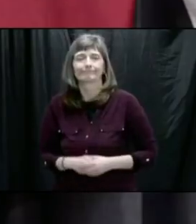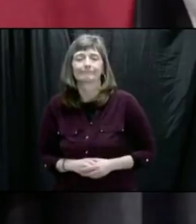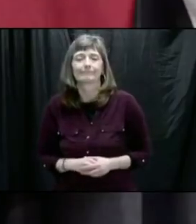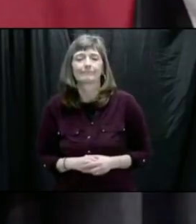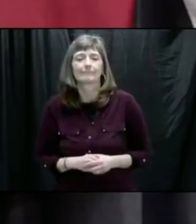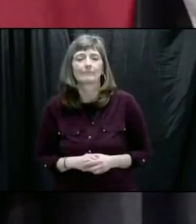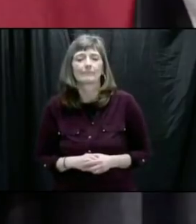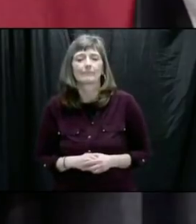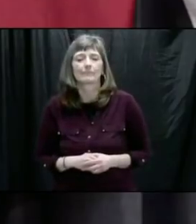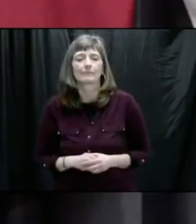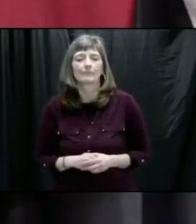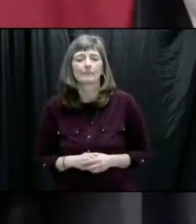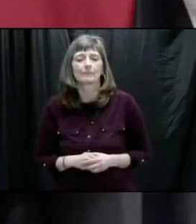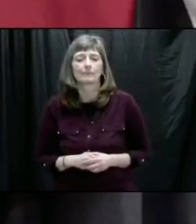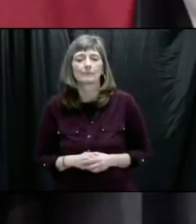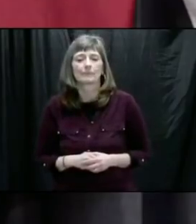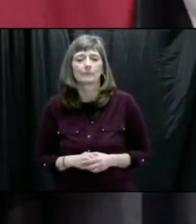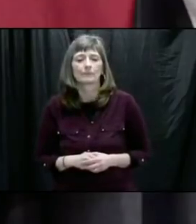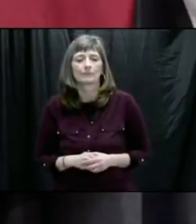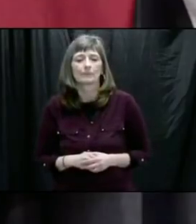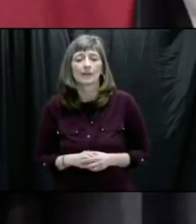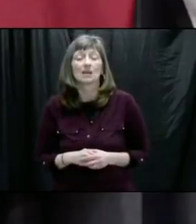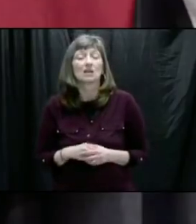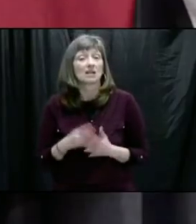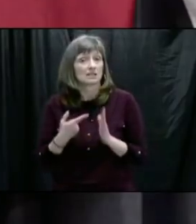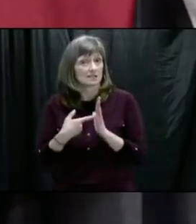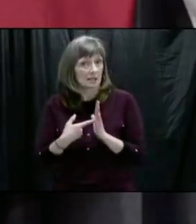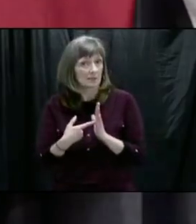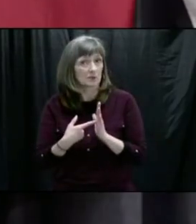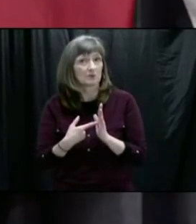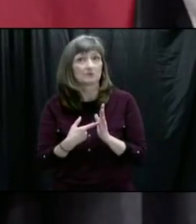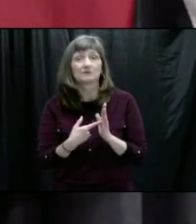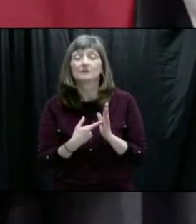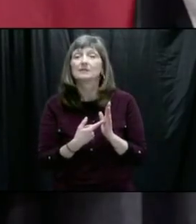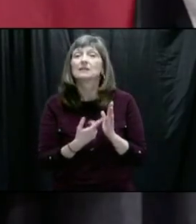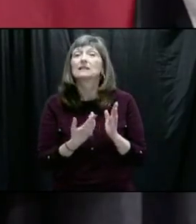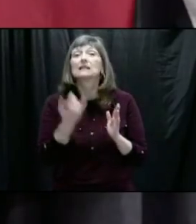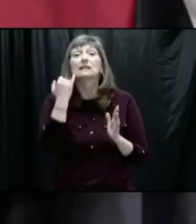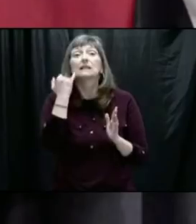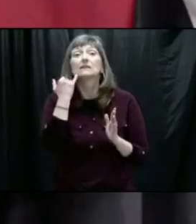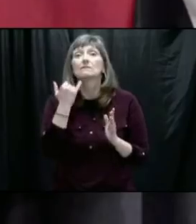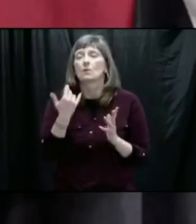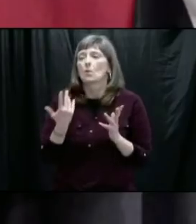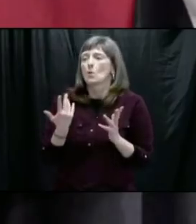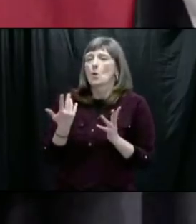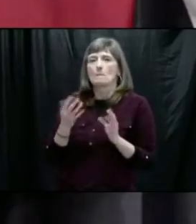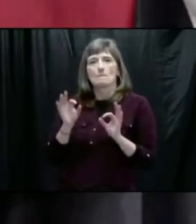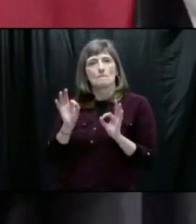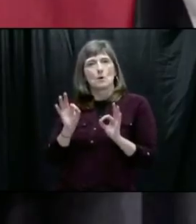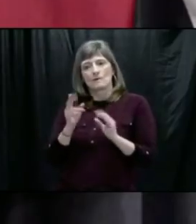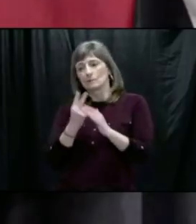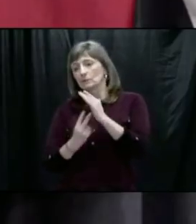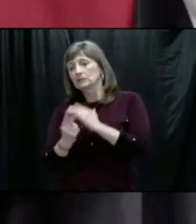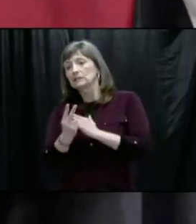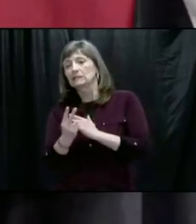THEY NEED TO DO DIFFERENTLY.